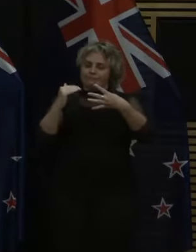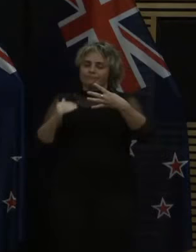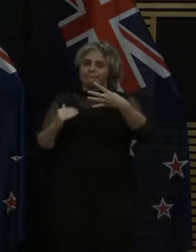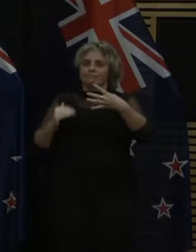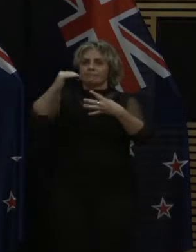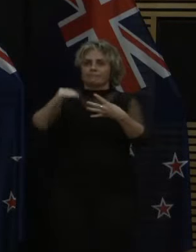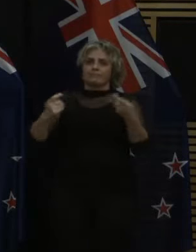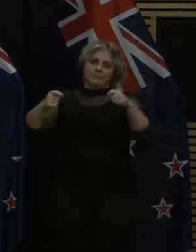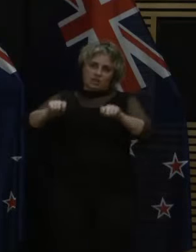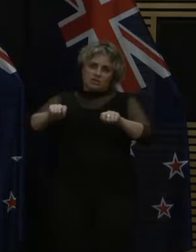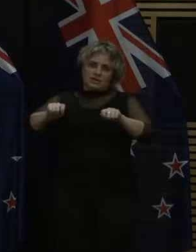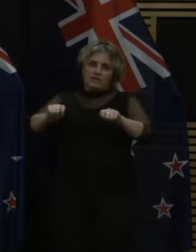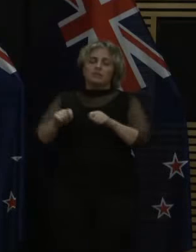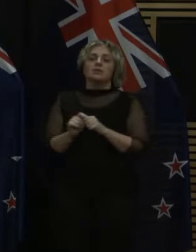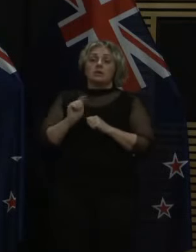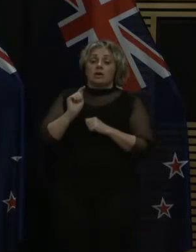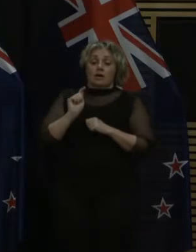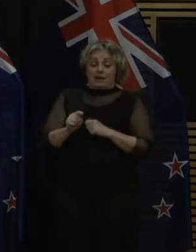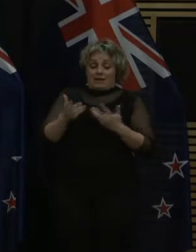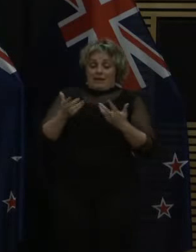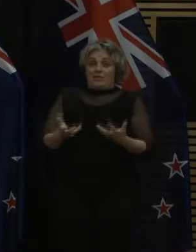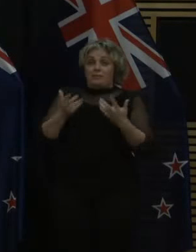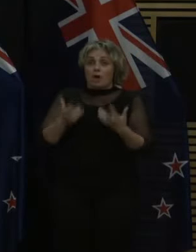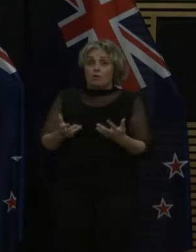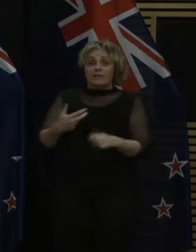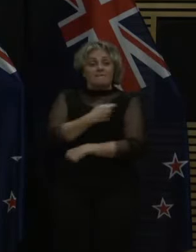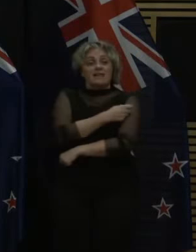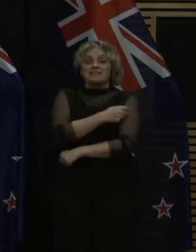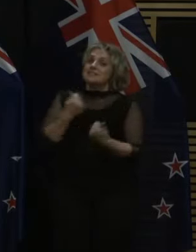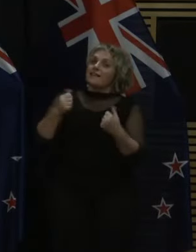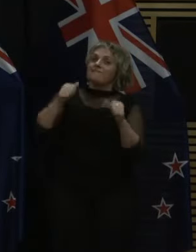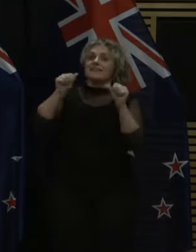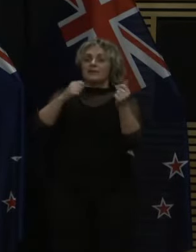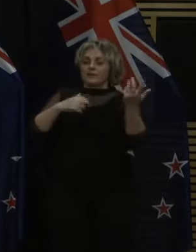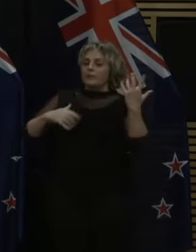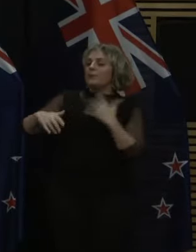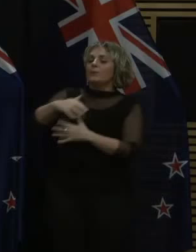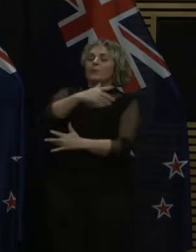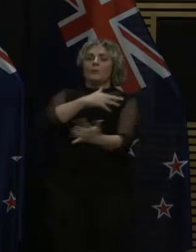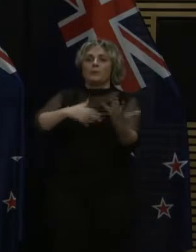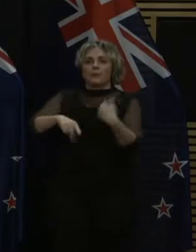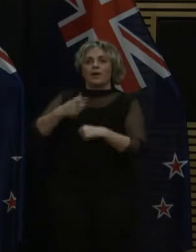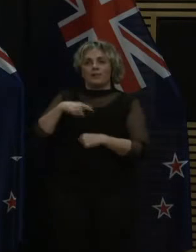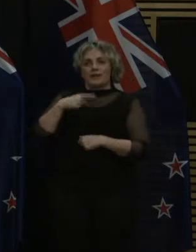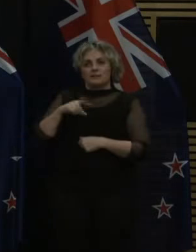respond to vaccines, then you need to revert to your alert level framework. It sits